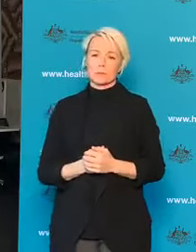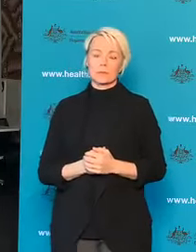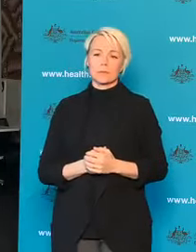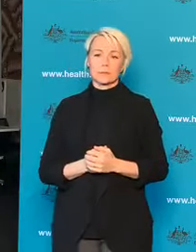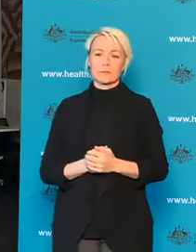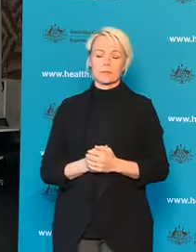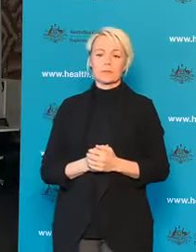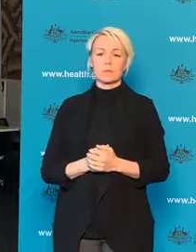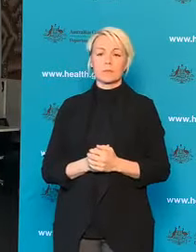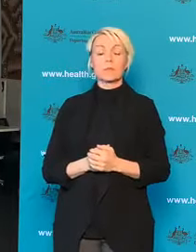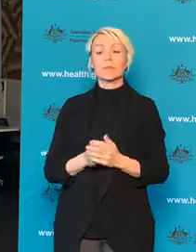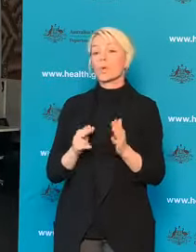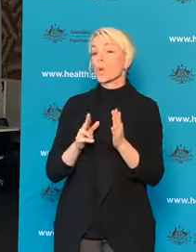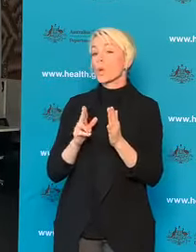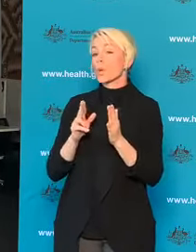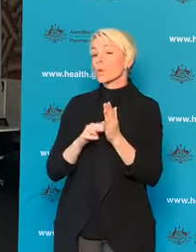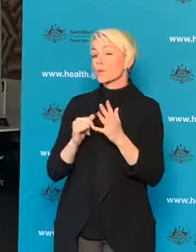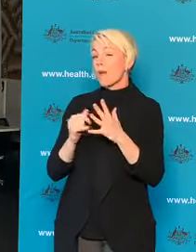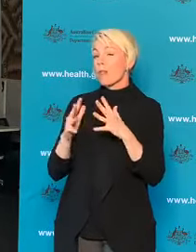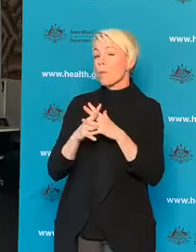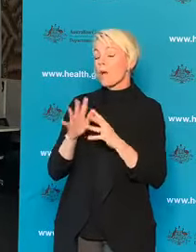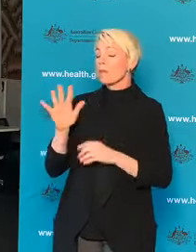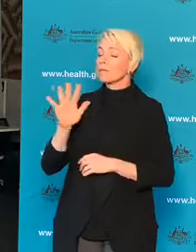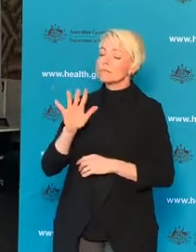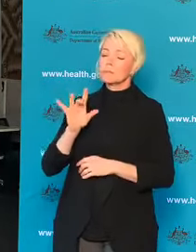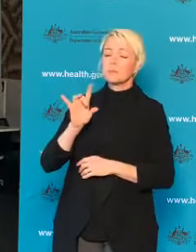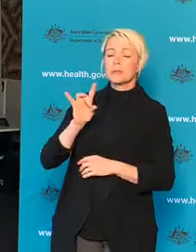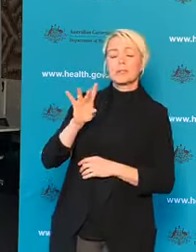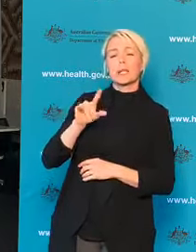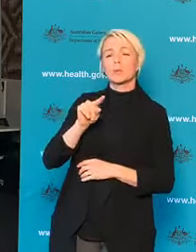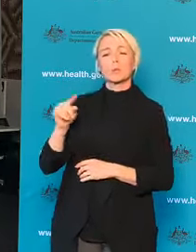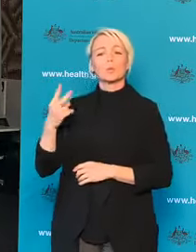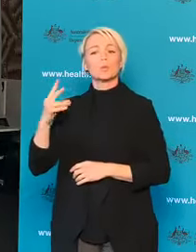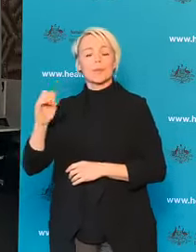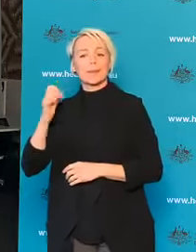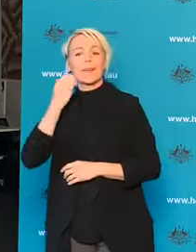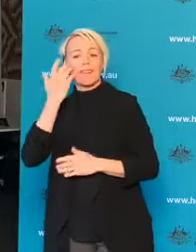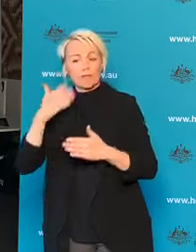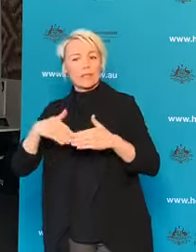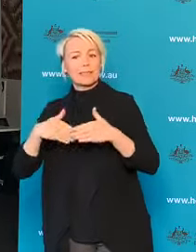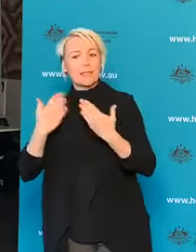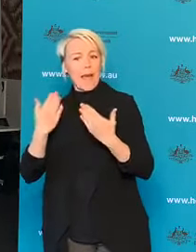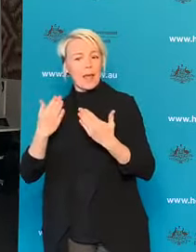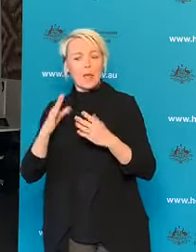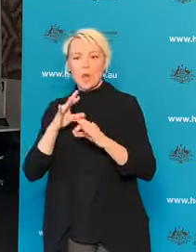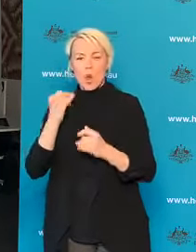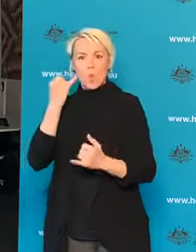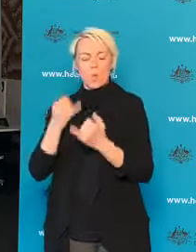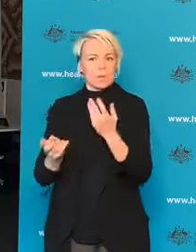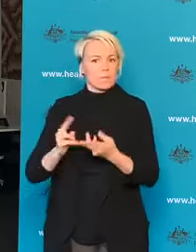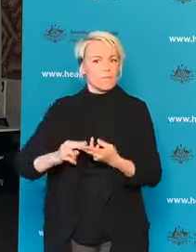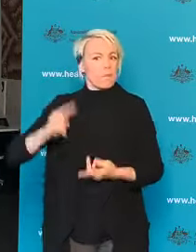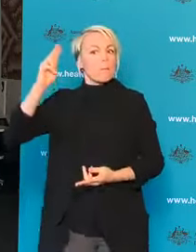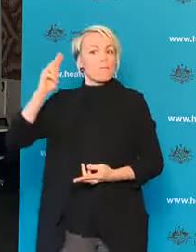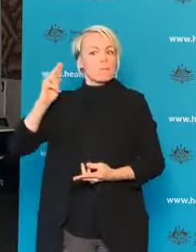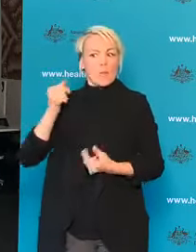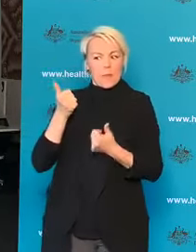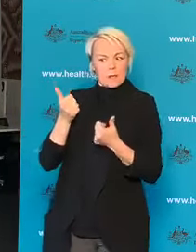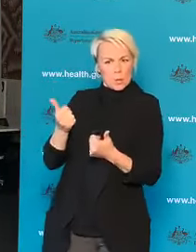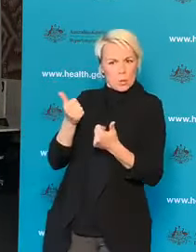Wales being in the teens rather than continuing to rise and that is very encouraging and is a testament to the